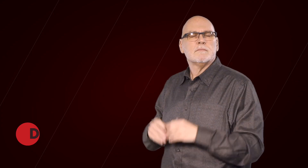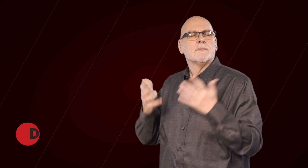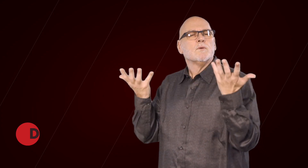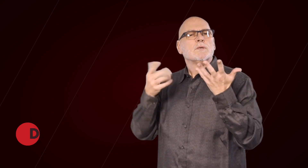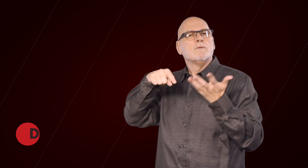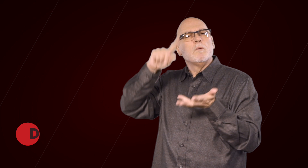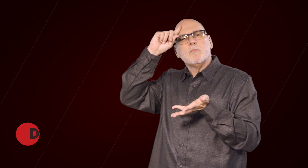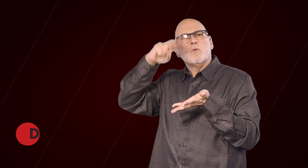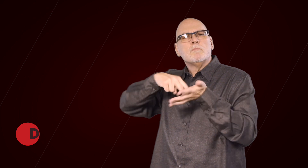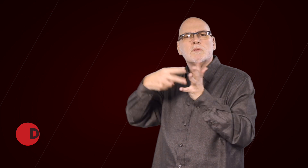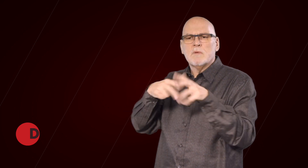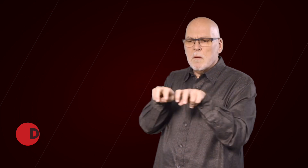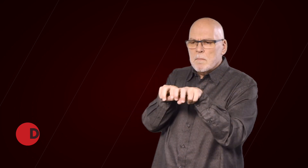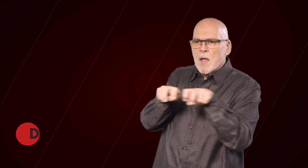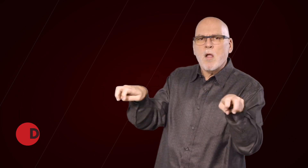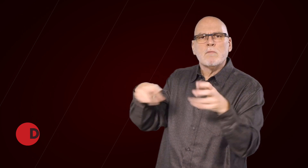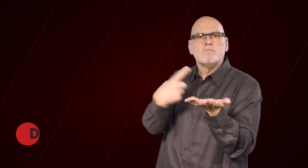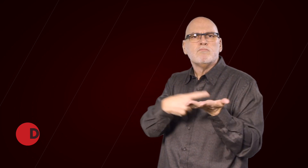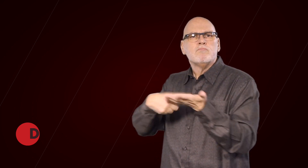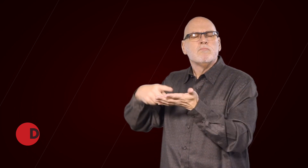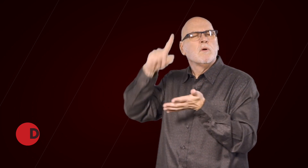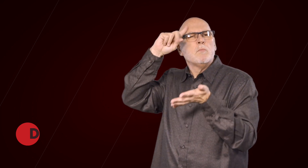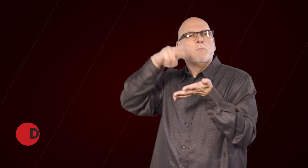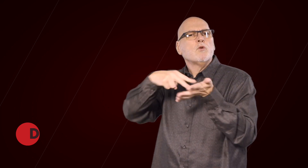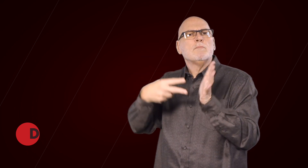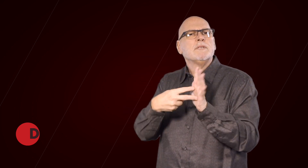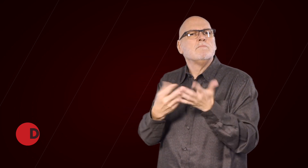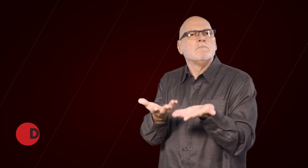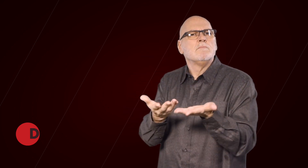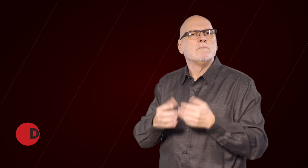[ANSELMO]: What was the purpose of this panel?